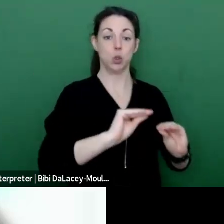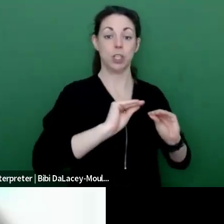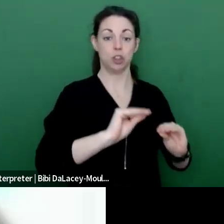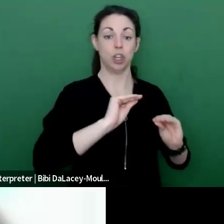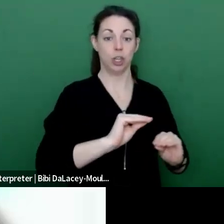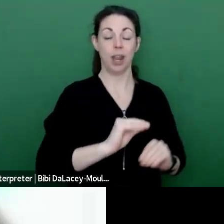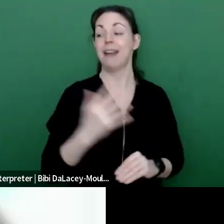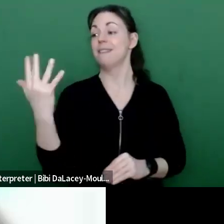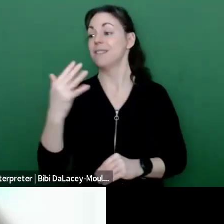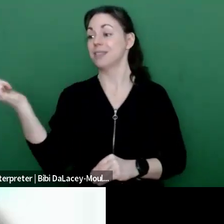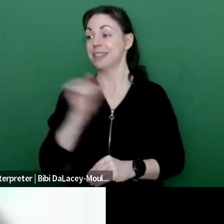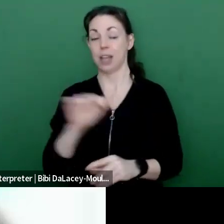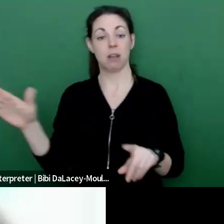for living costs. So